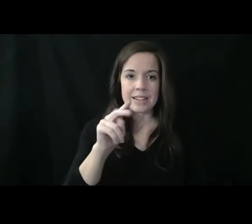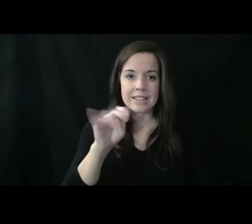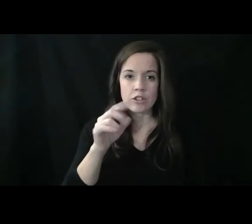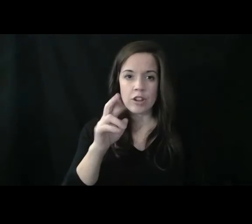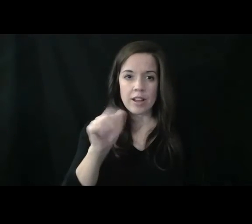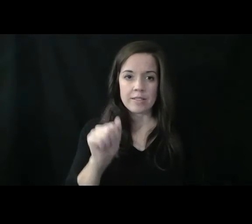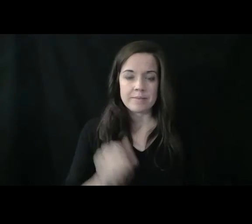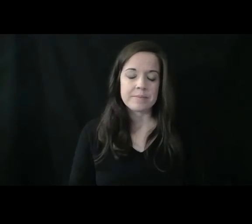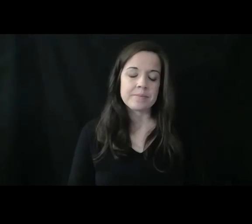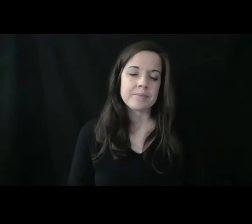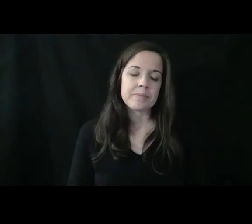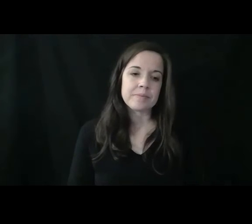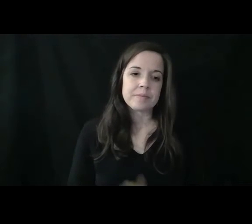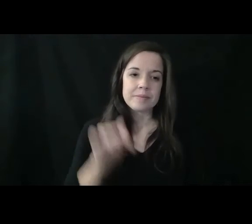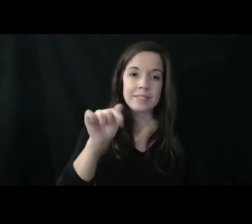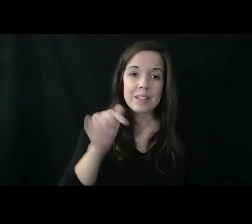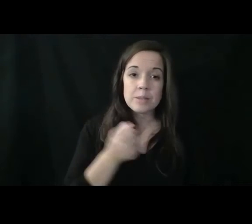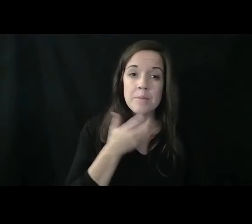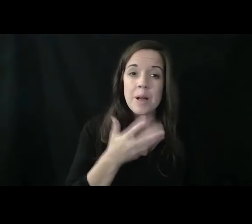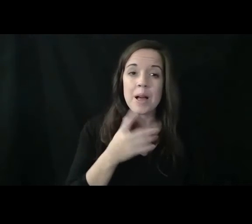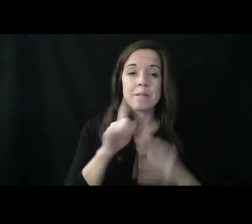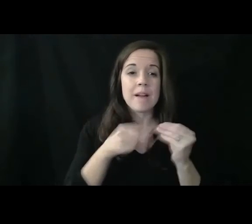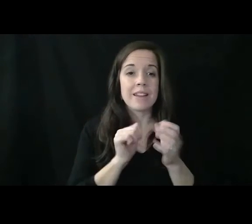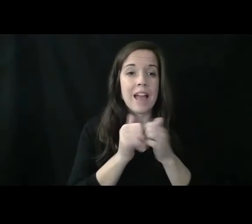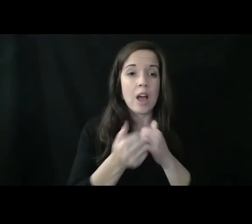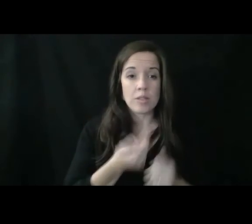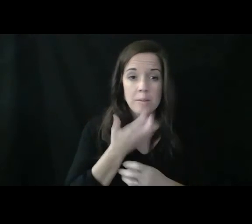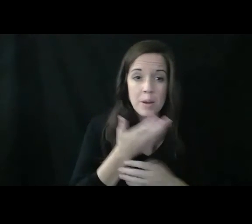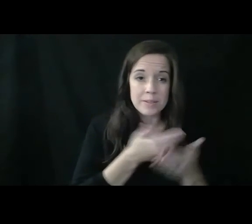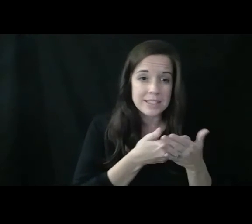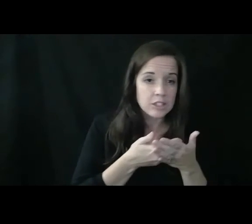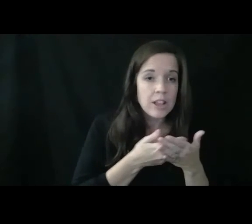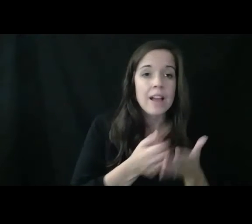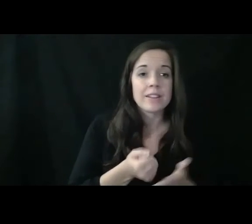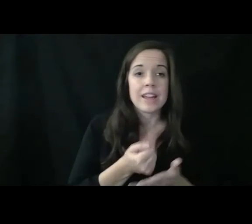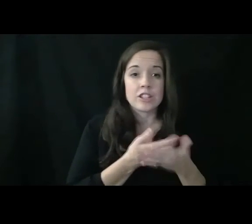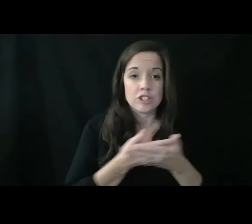This could be the poem about how the poem is a child and the child is the poem, but that would be bullshit.